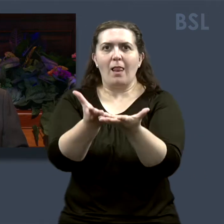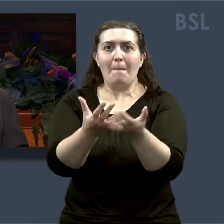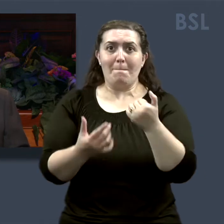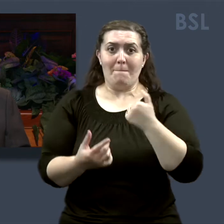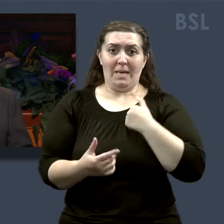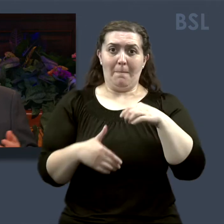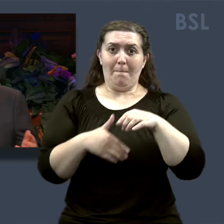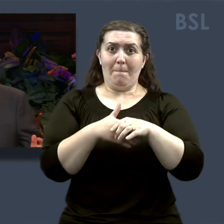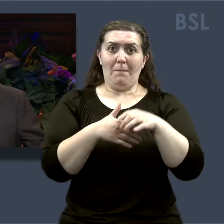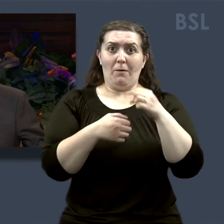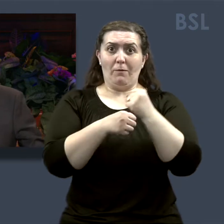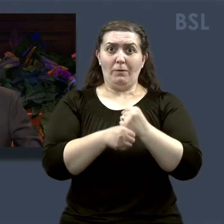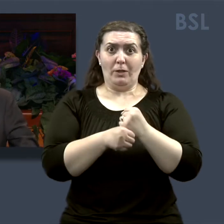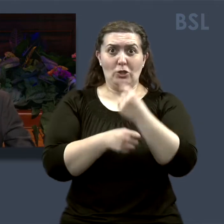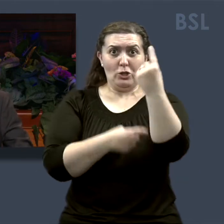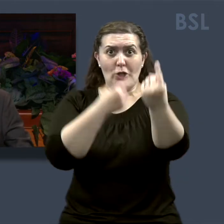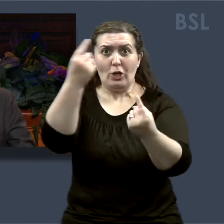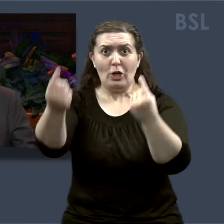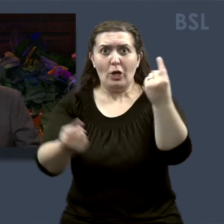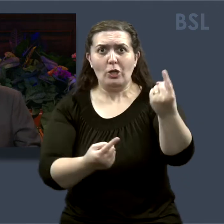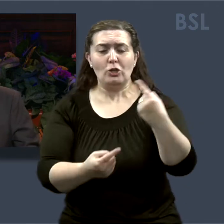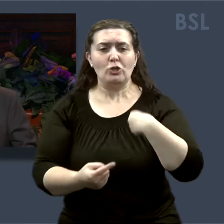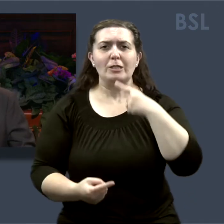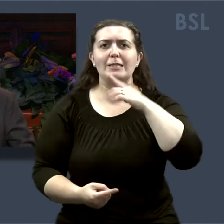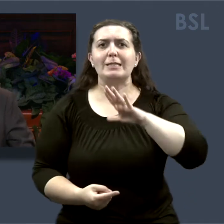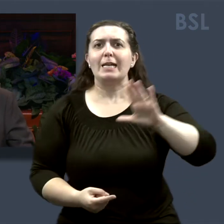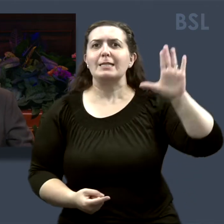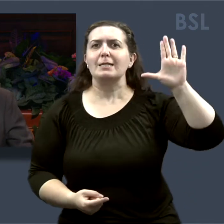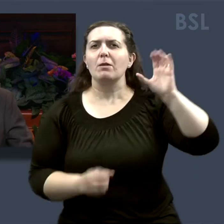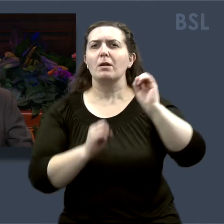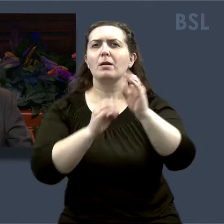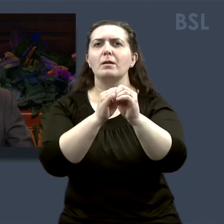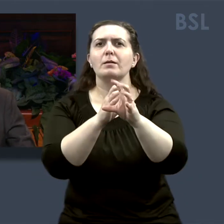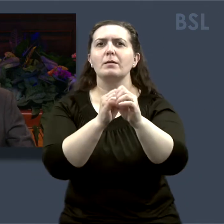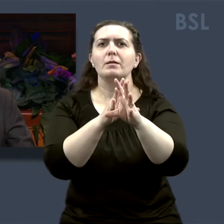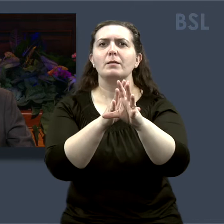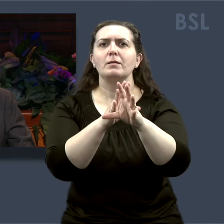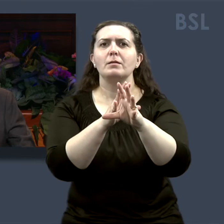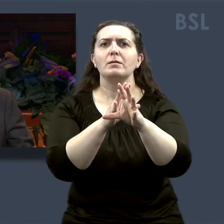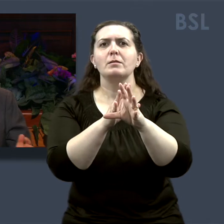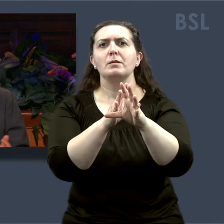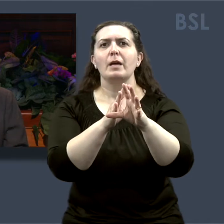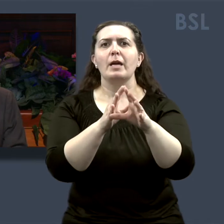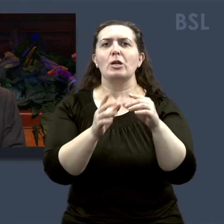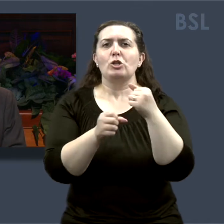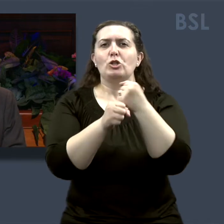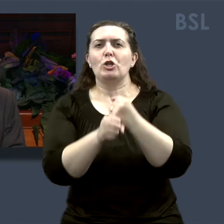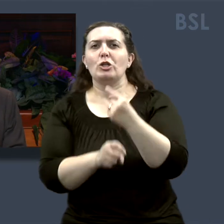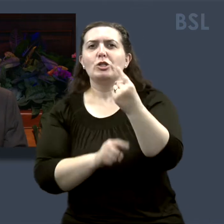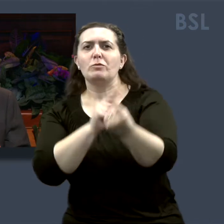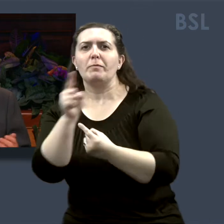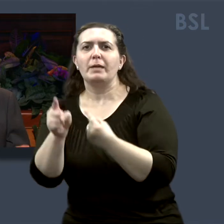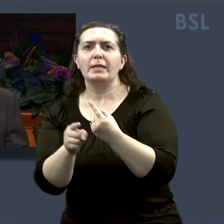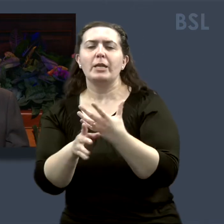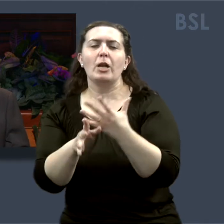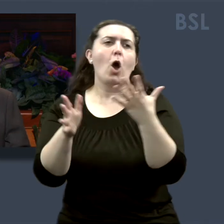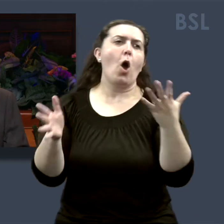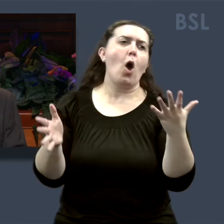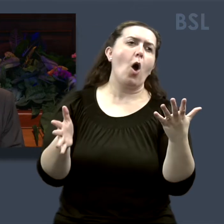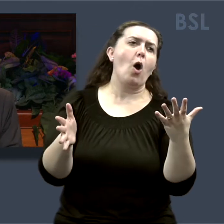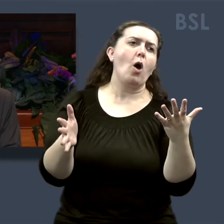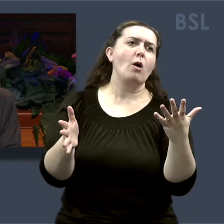As a member of the Church, you have opportunities to bear your spoken testimony in formal Church meetings or in less formal,